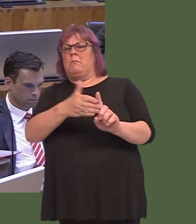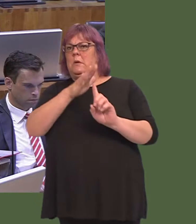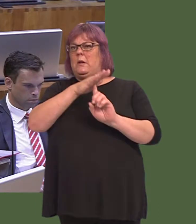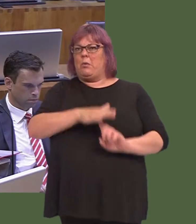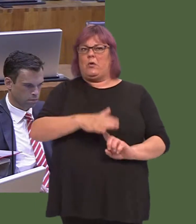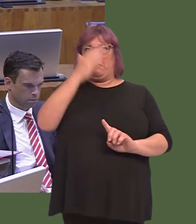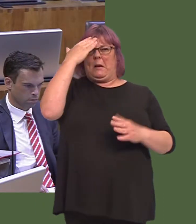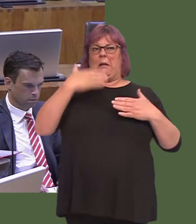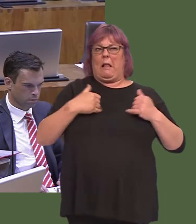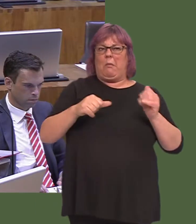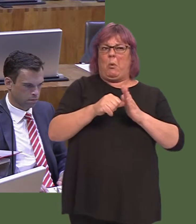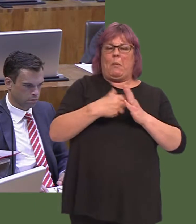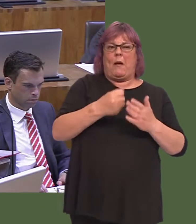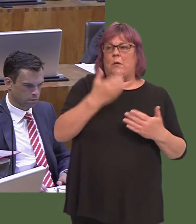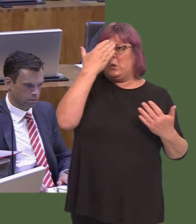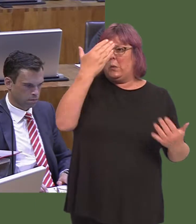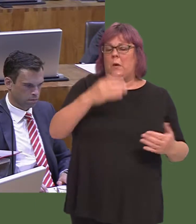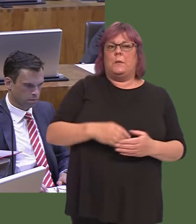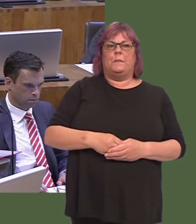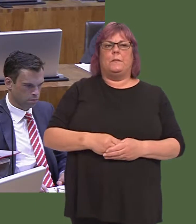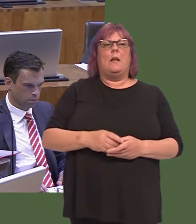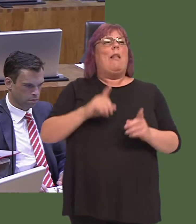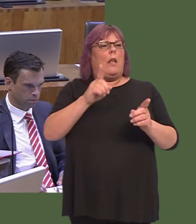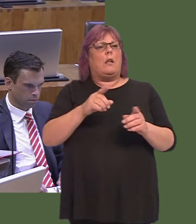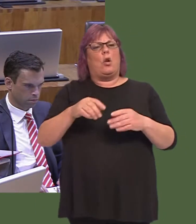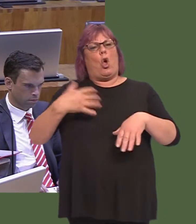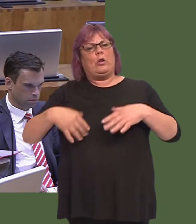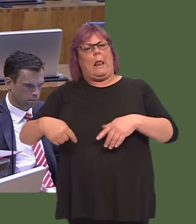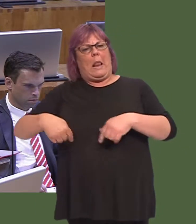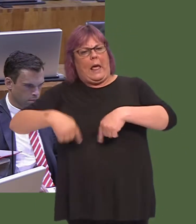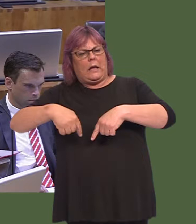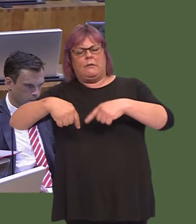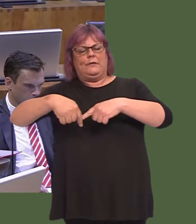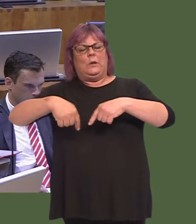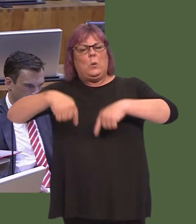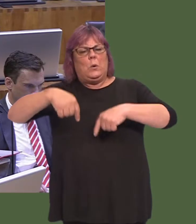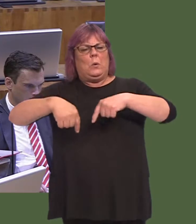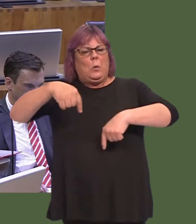difficult, of course, because the external signs are not there. If you break a leg, it's obvious: the signs are there.